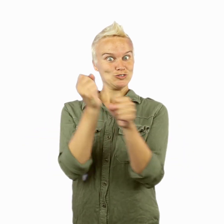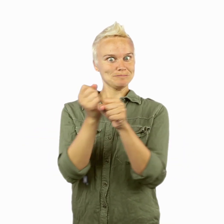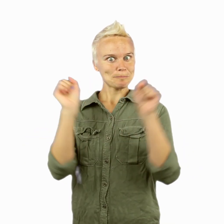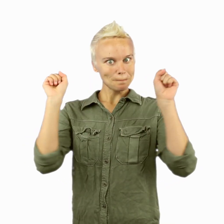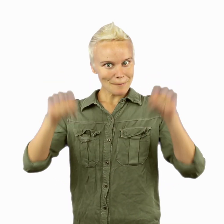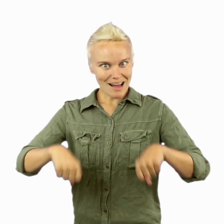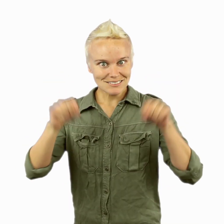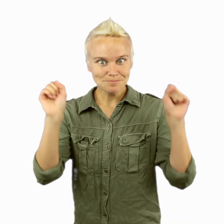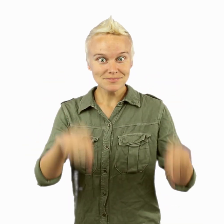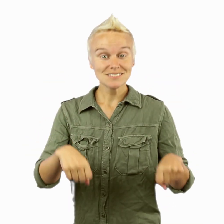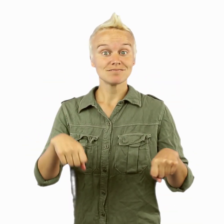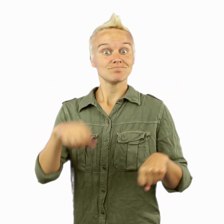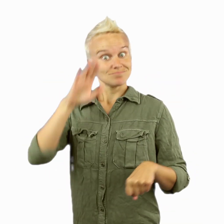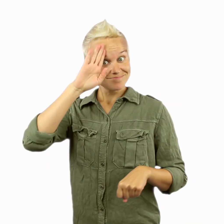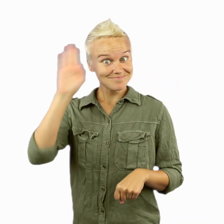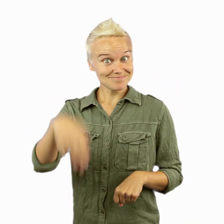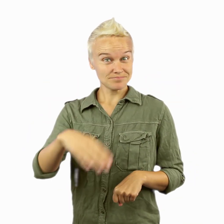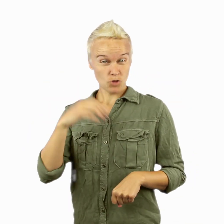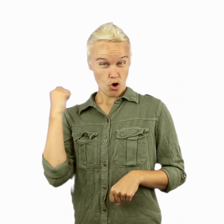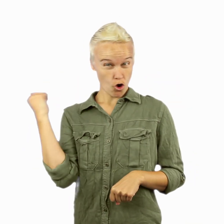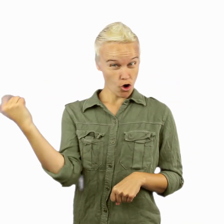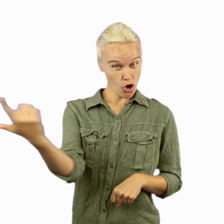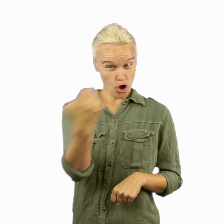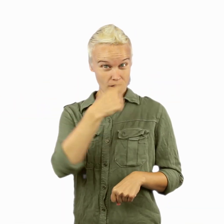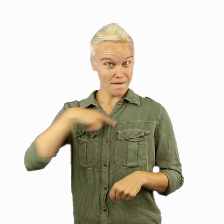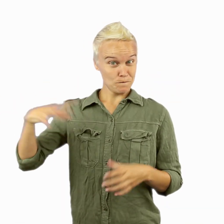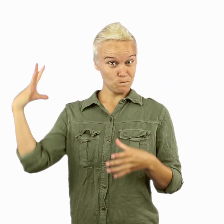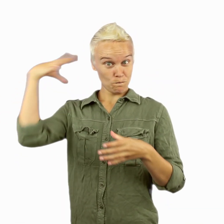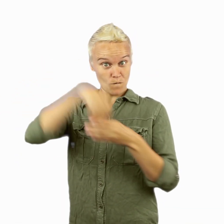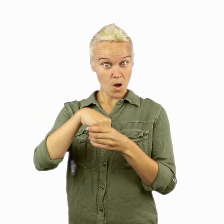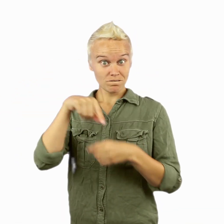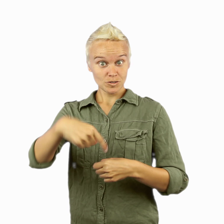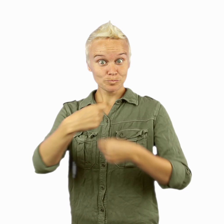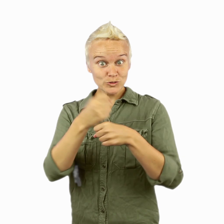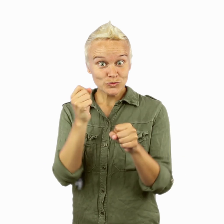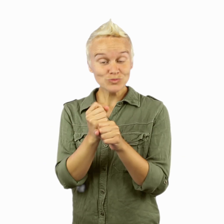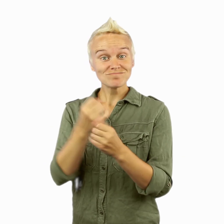Each and every person involved in the making of this production, including the illustrators,